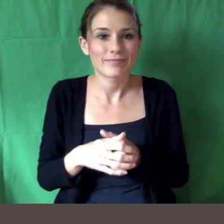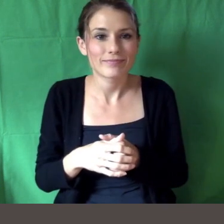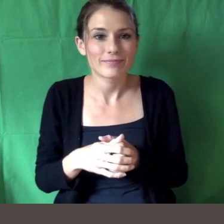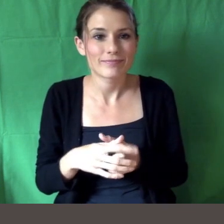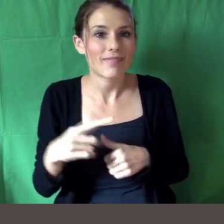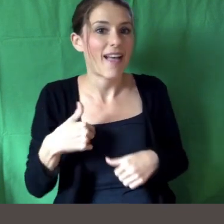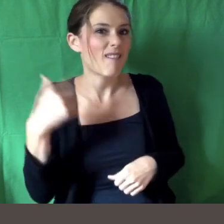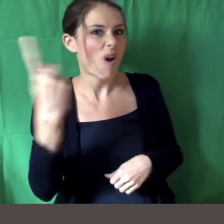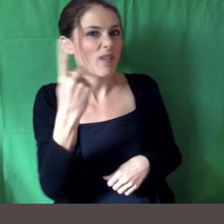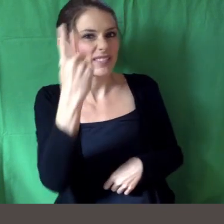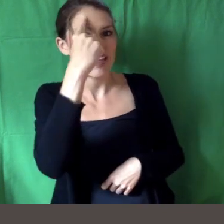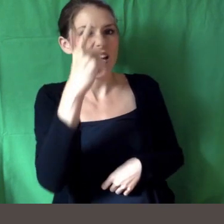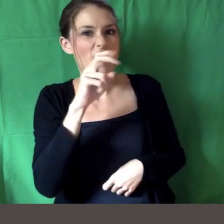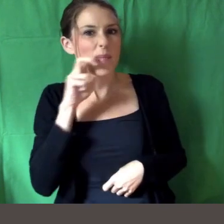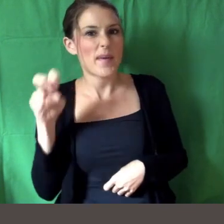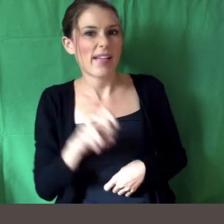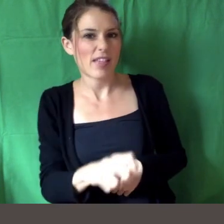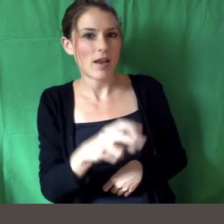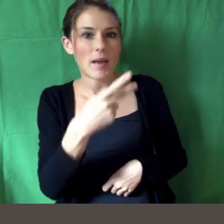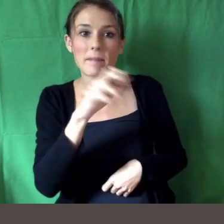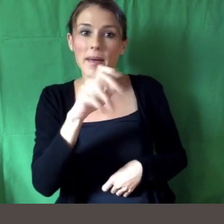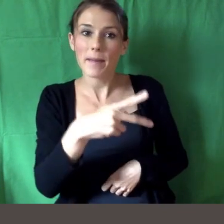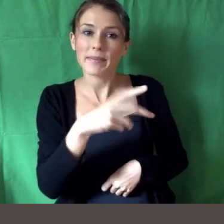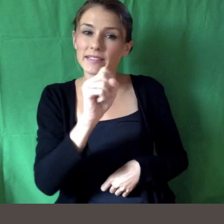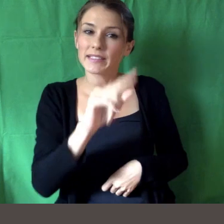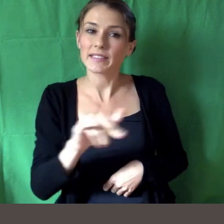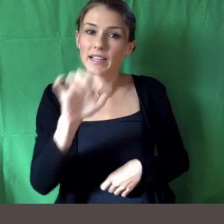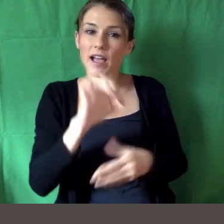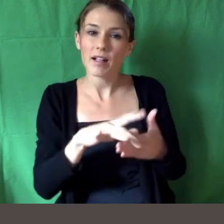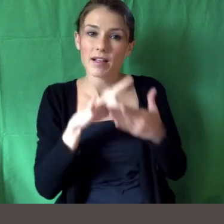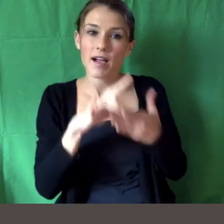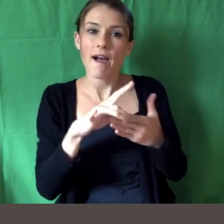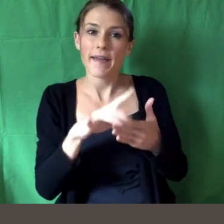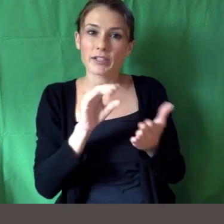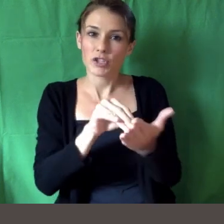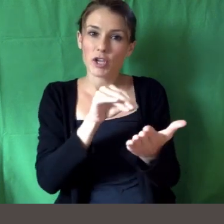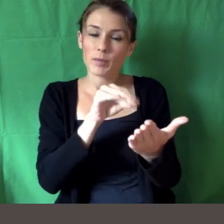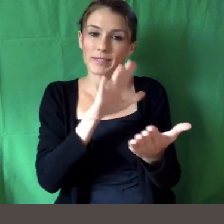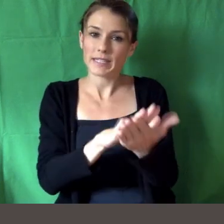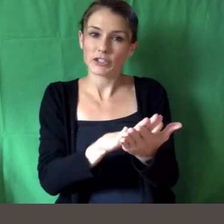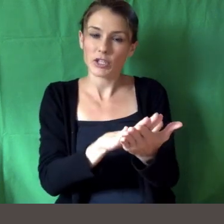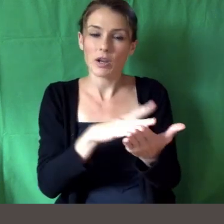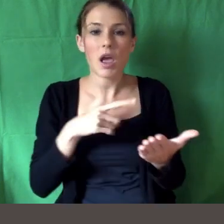I always thought that in Python, a PEP is a style guide documentation.